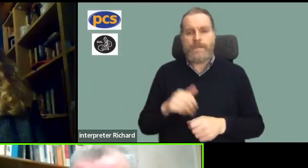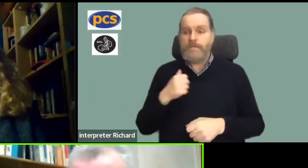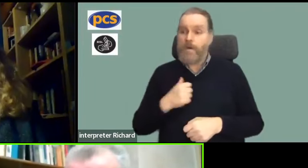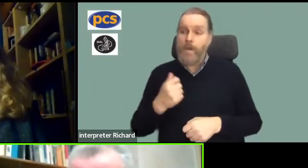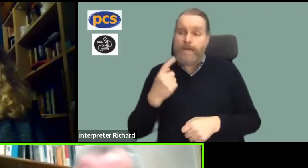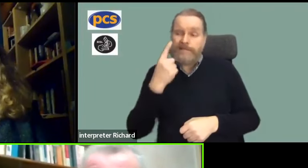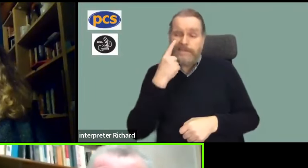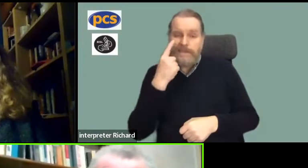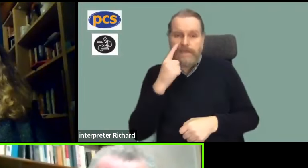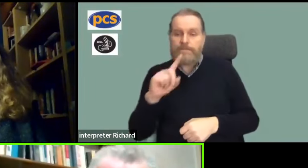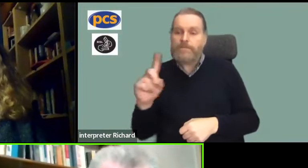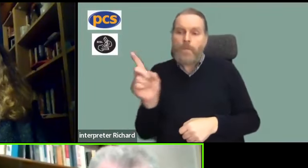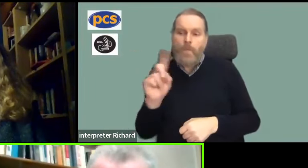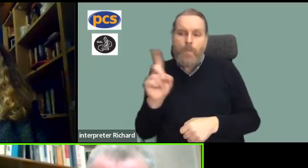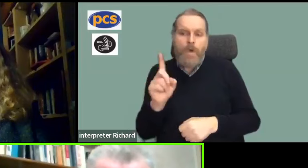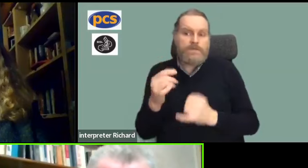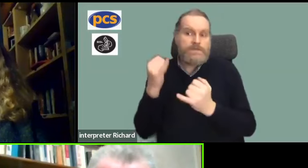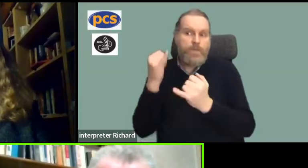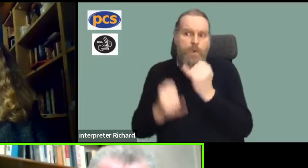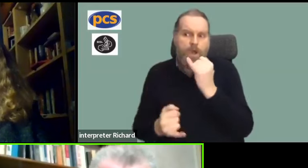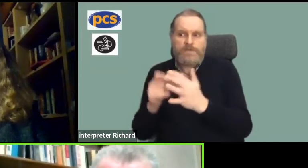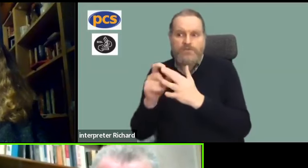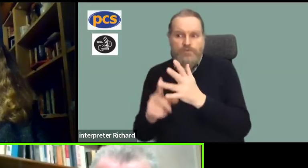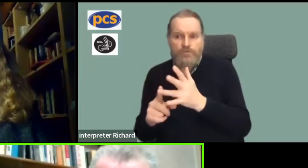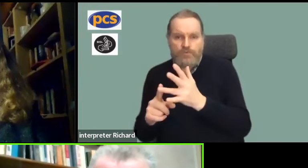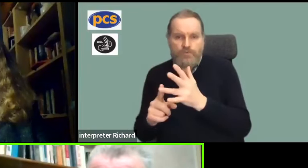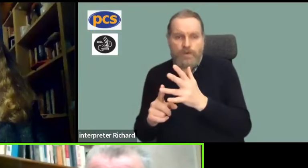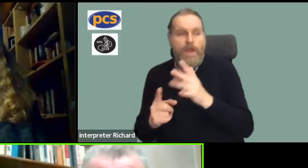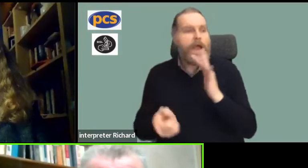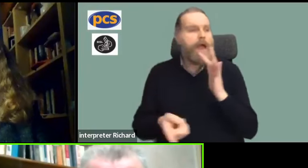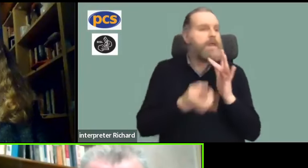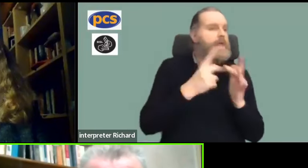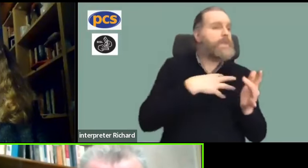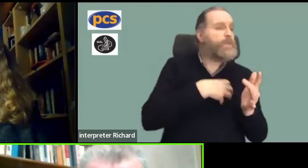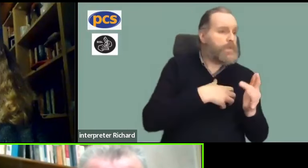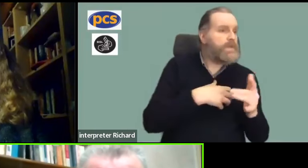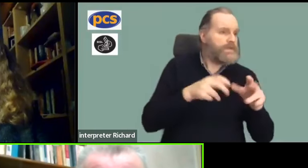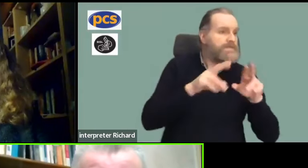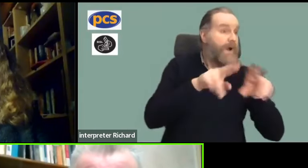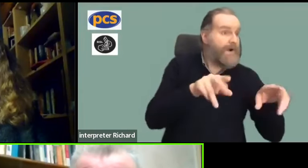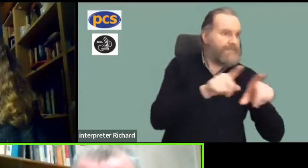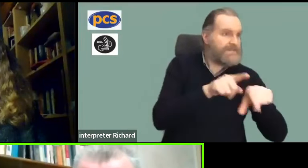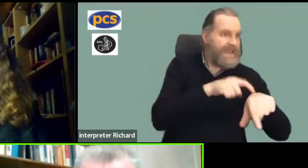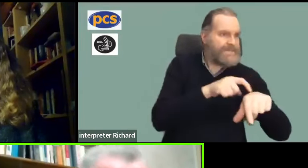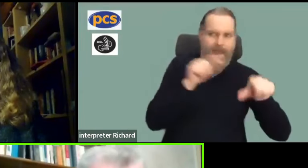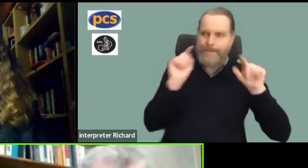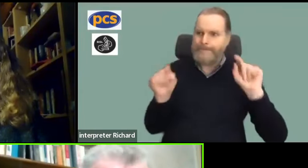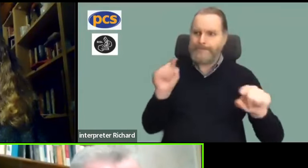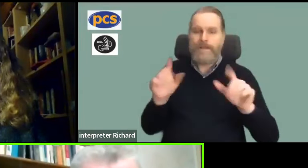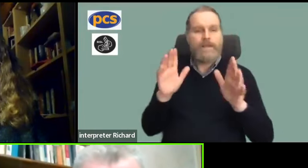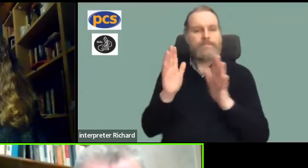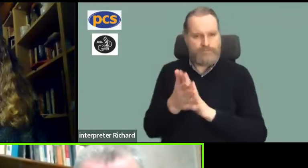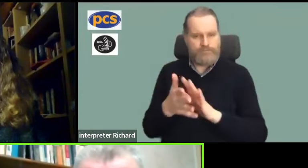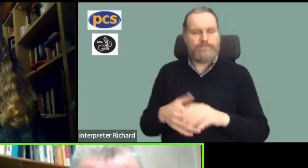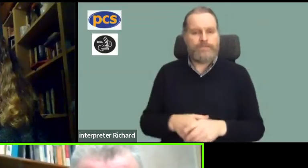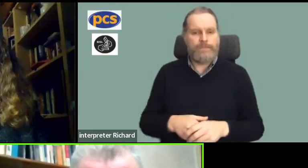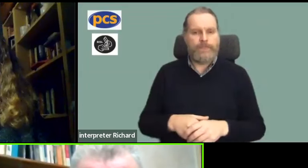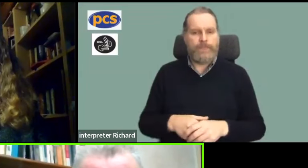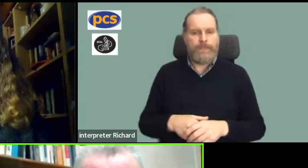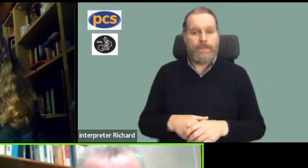targeted out tion is tion is taken, and how it can cause the most disruption n so so it will be the case in some will be the case in some areas that people will be asked